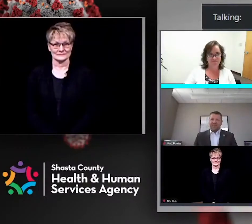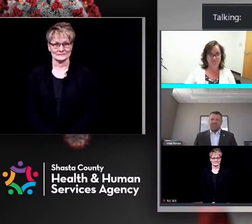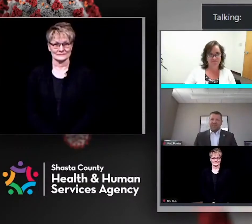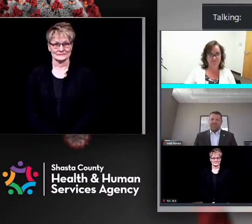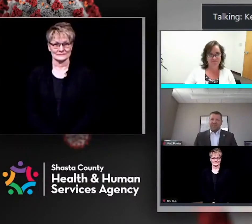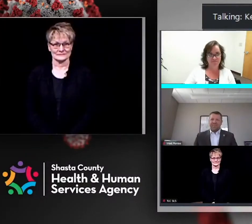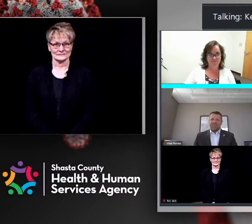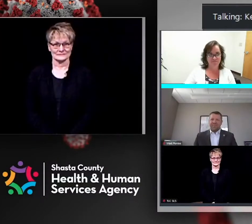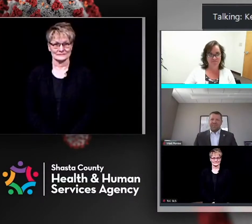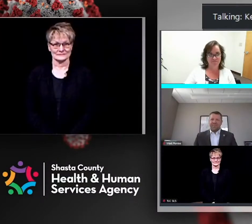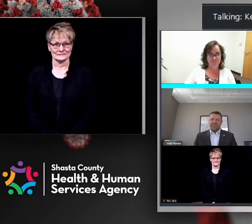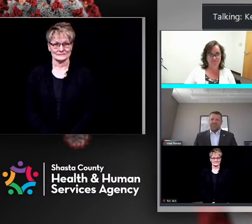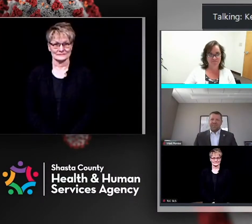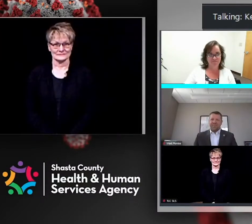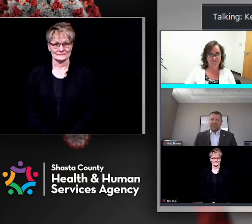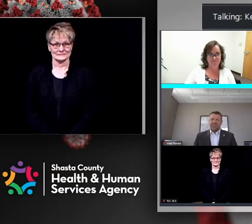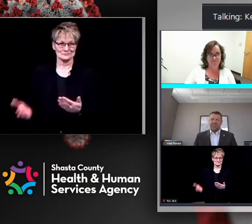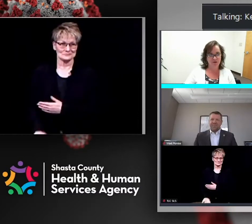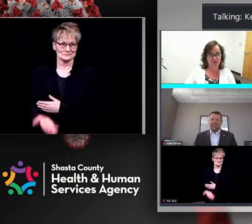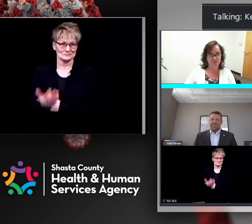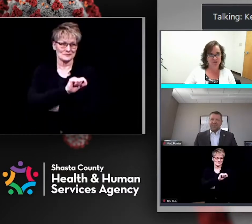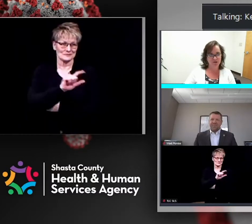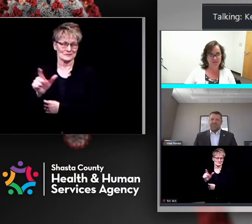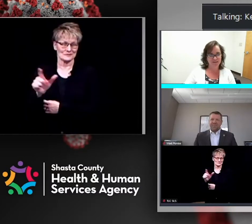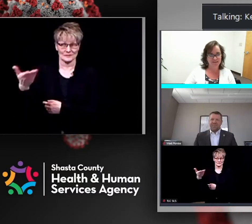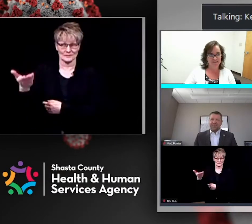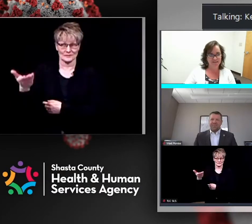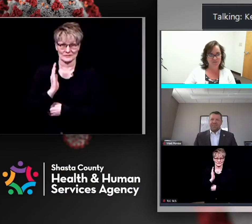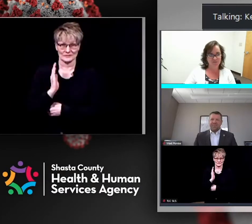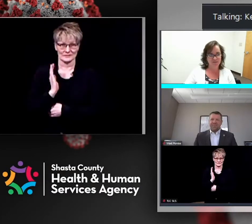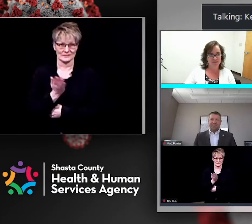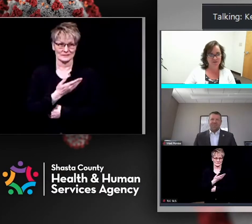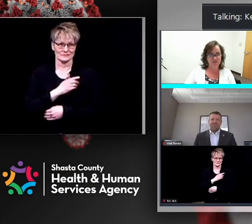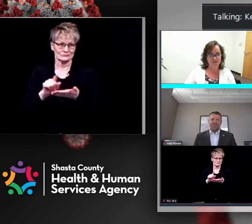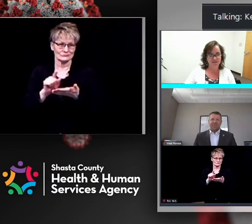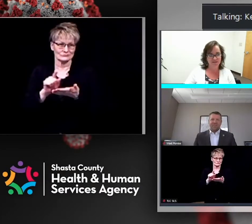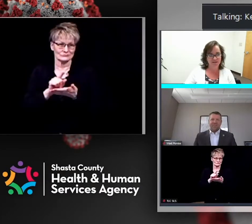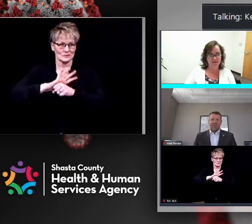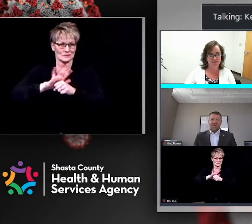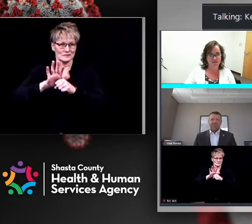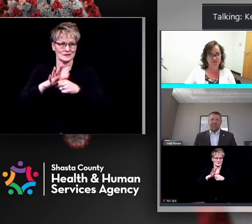Good morning, everyone. Welcome to our weekly COVID-19 media briefing. I'm Kerri Schuette,